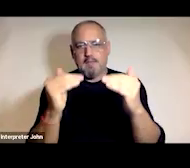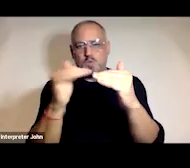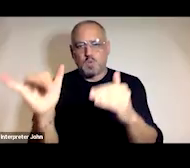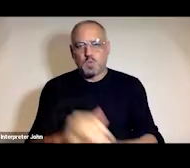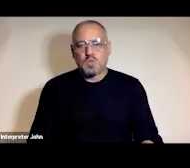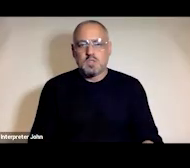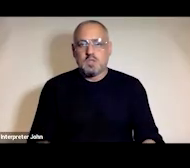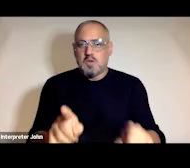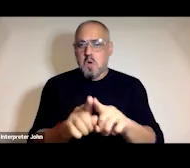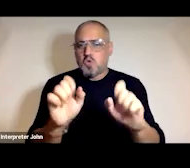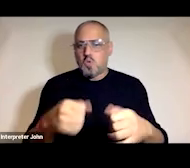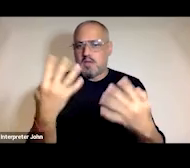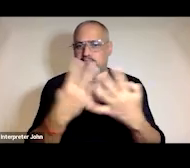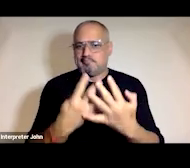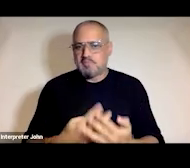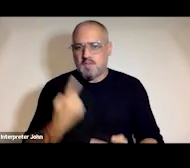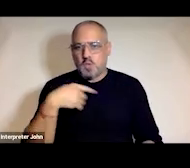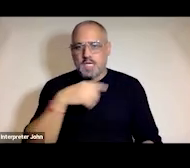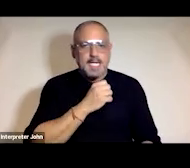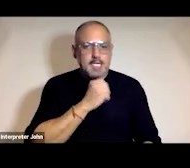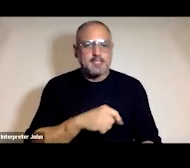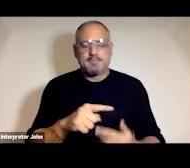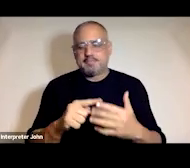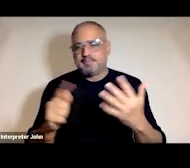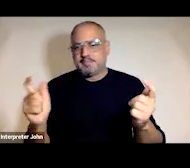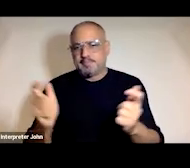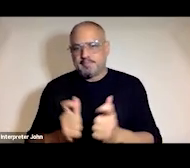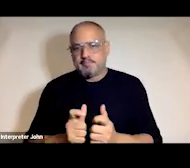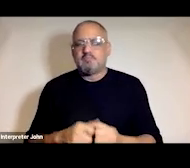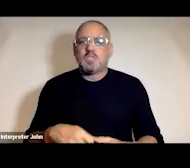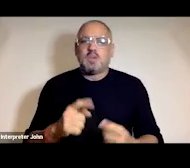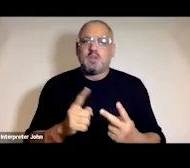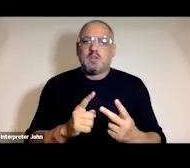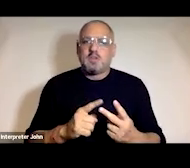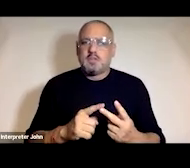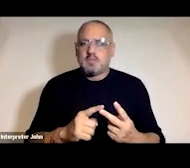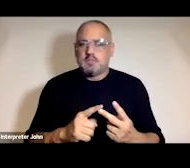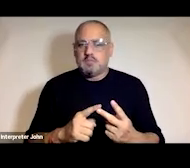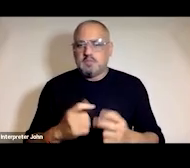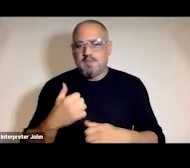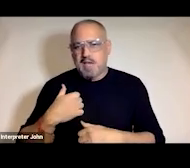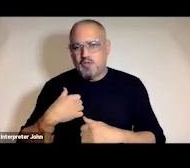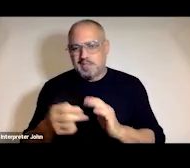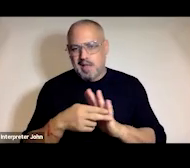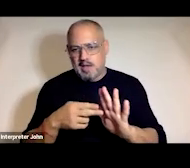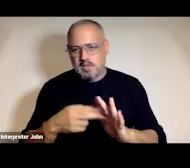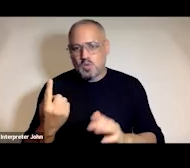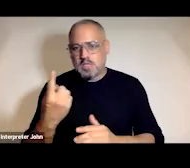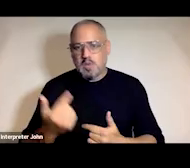You can also filter for age, or veteran status, or someone's living arrangement.